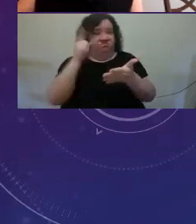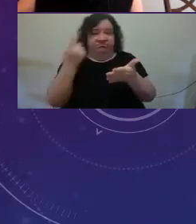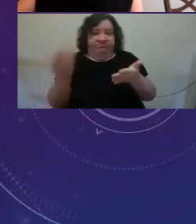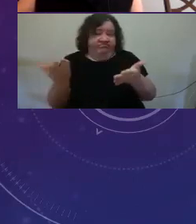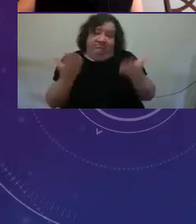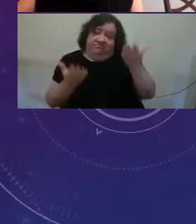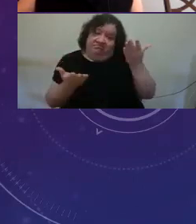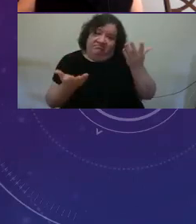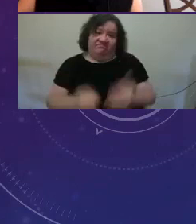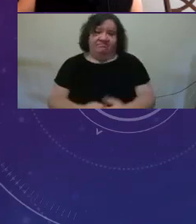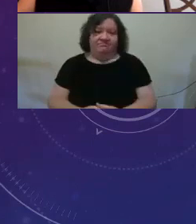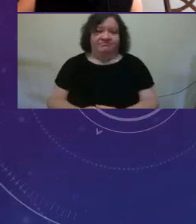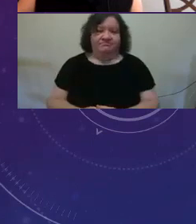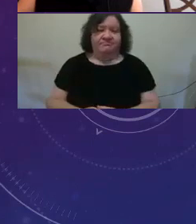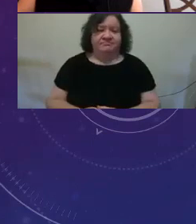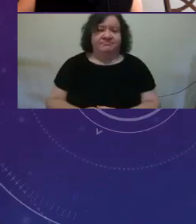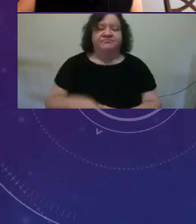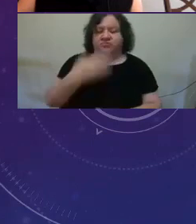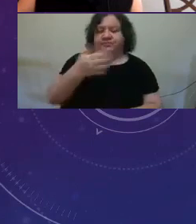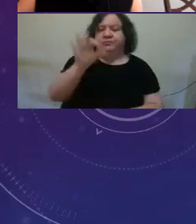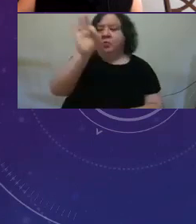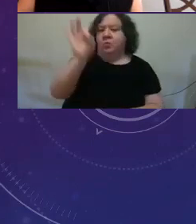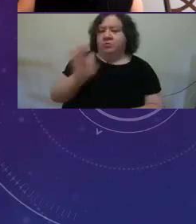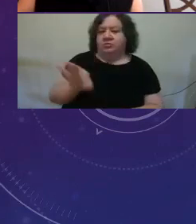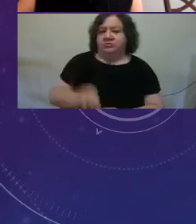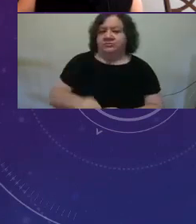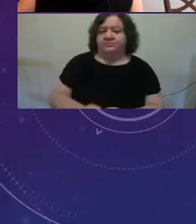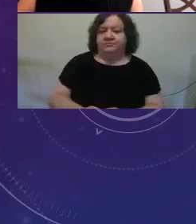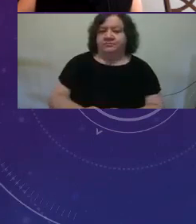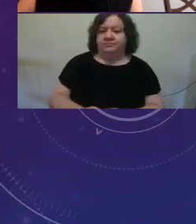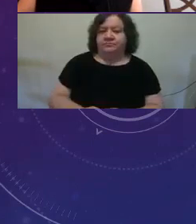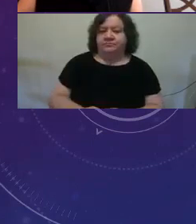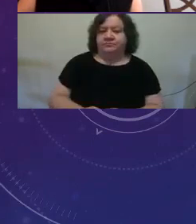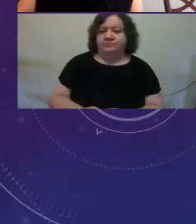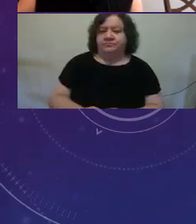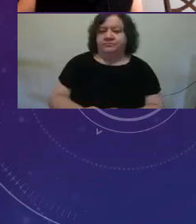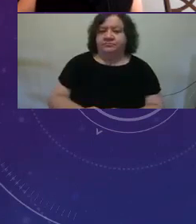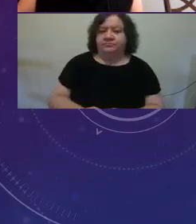inclusive for a guest with deafblindness okay so and the article deafblindness